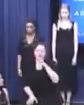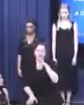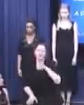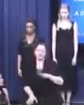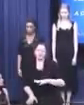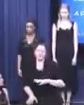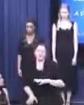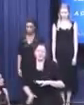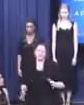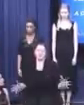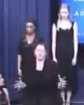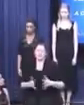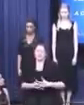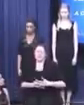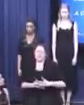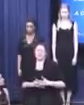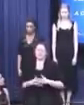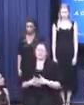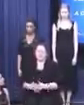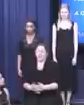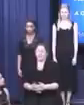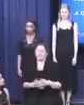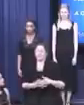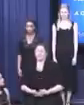In order for a woman to conceive a child-